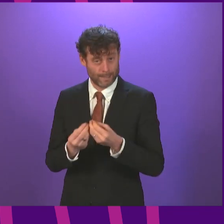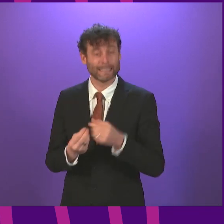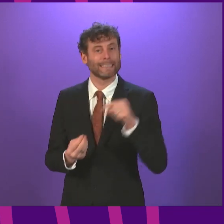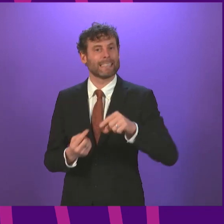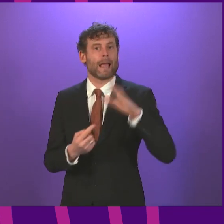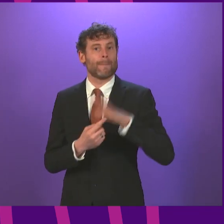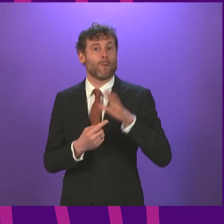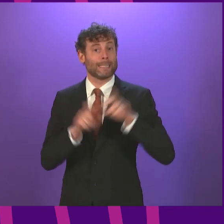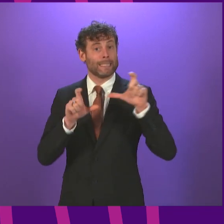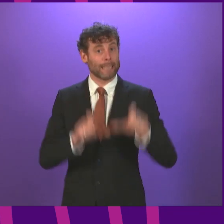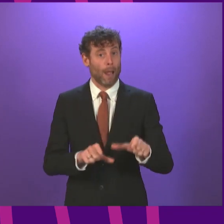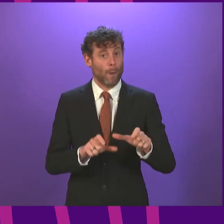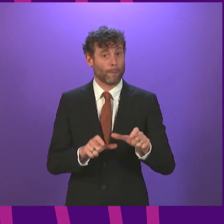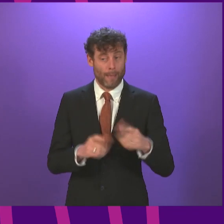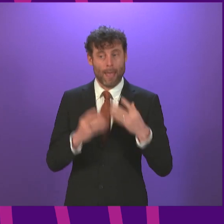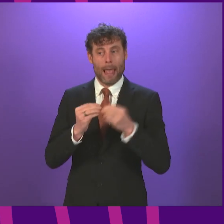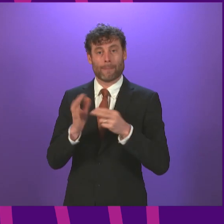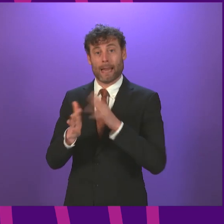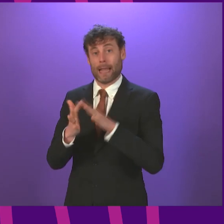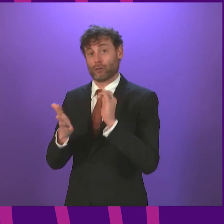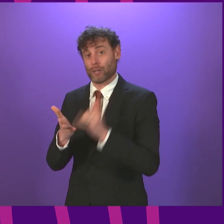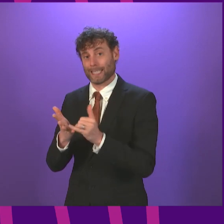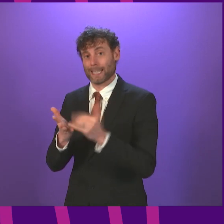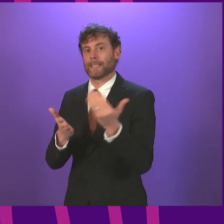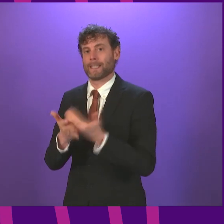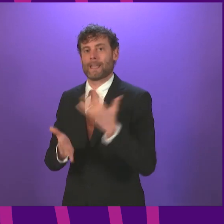to follow that advice.